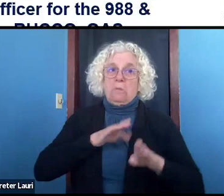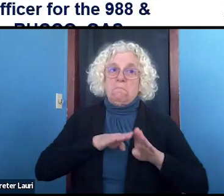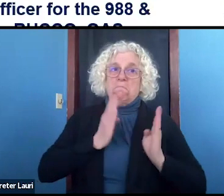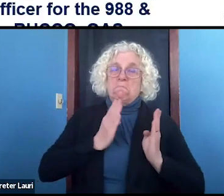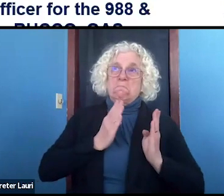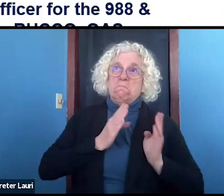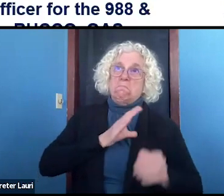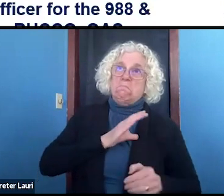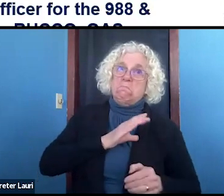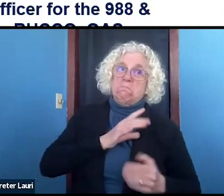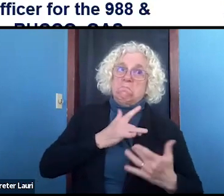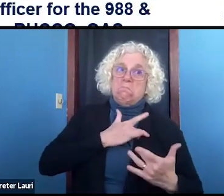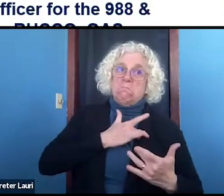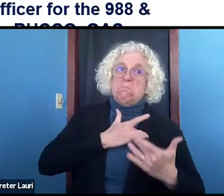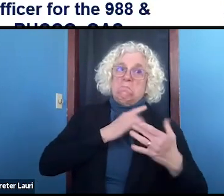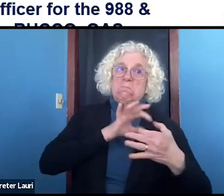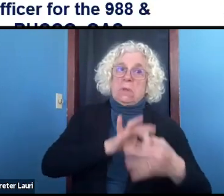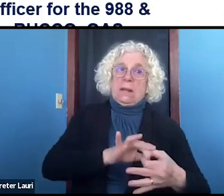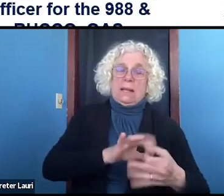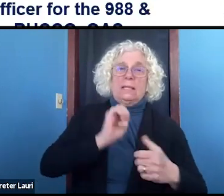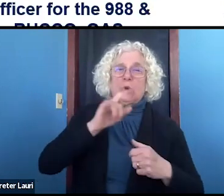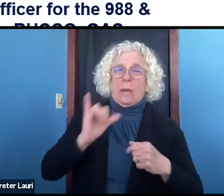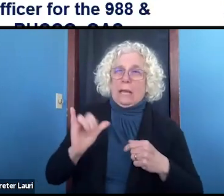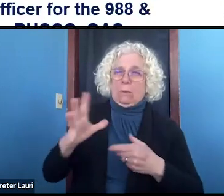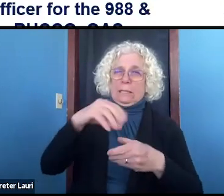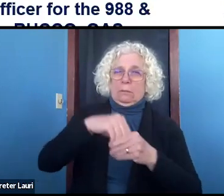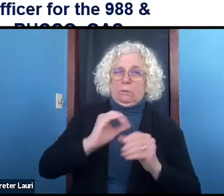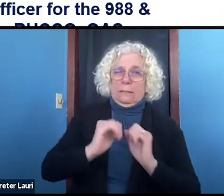how equity should be informing the work that we are each doing.